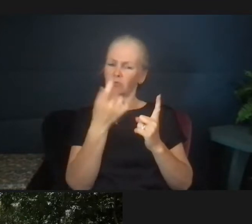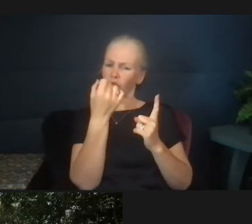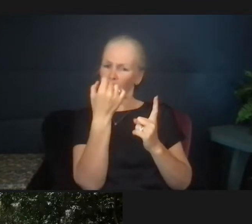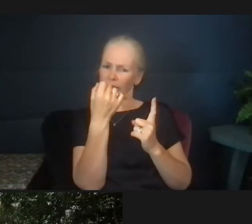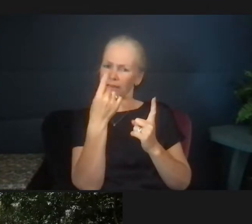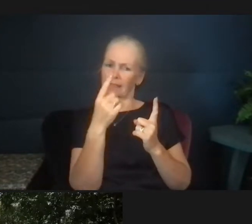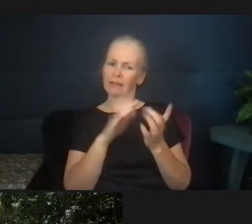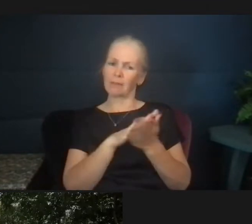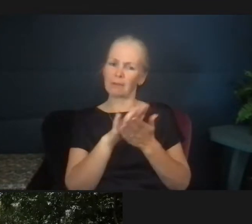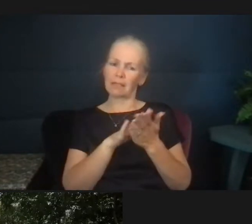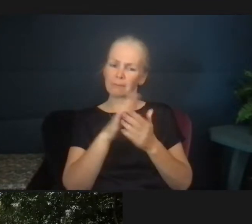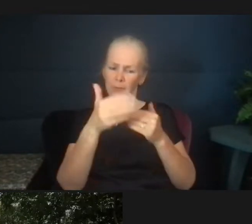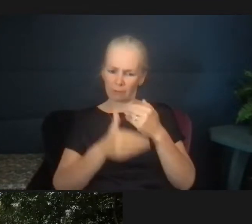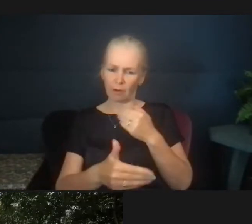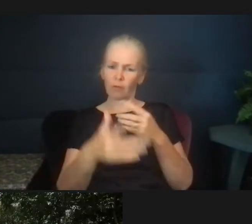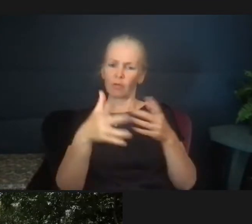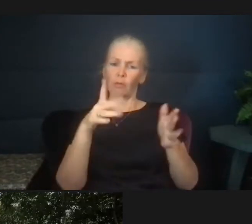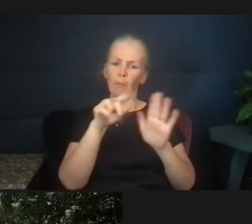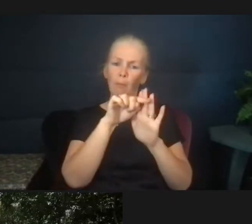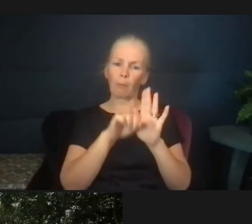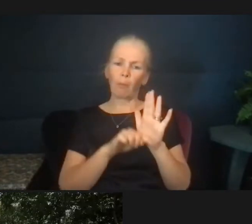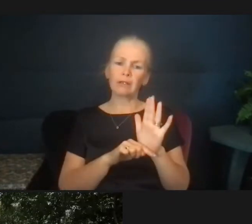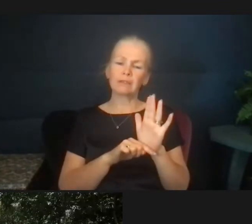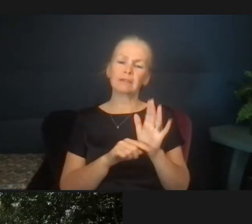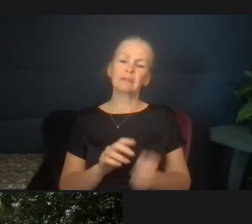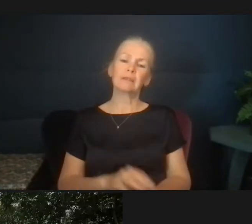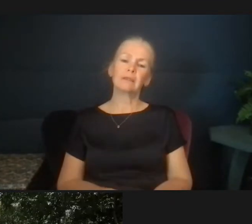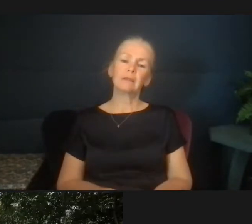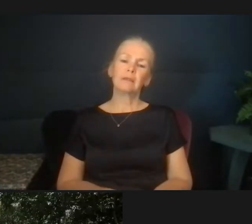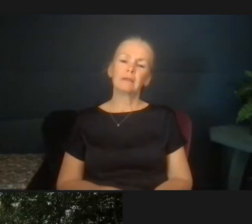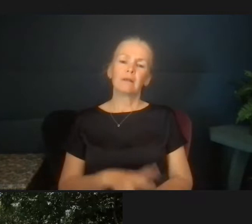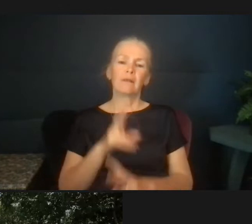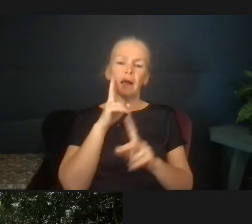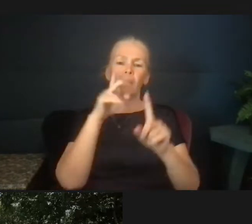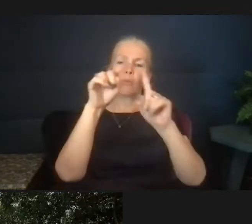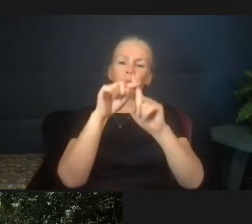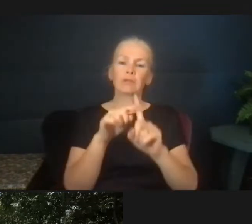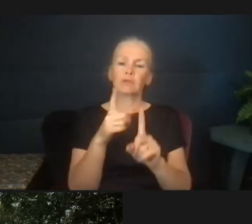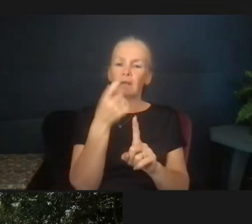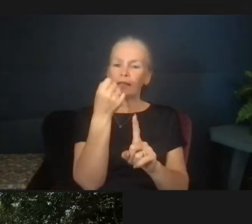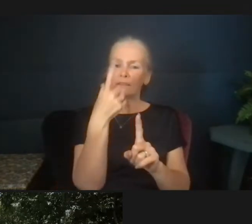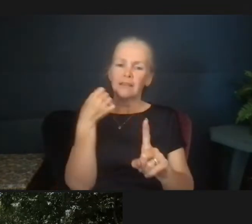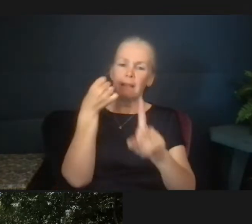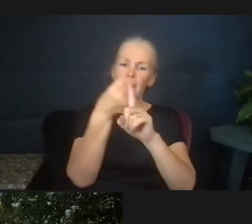Moving beyond just the policies that look good without understanding the impact and the effect